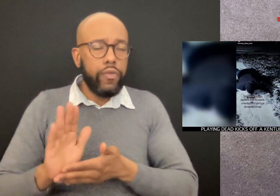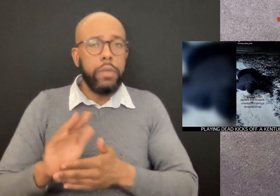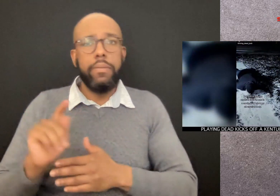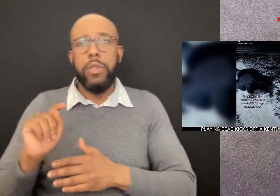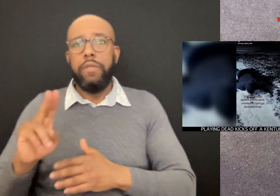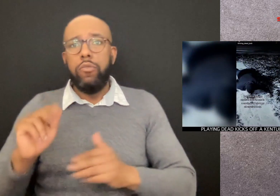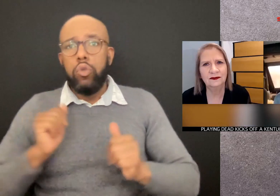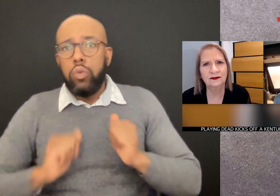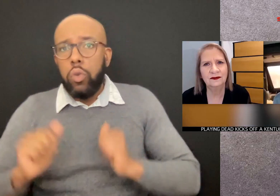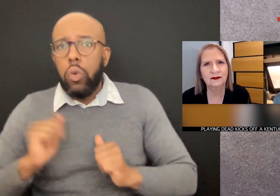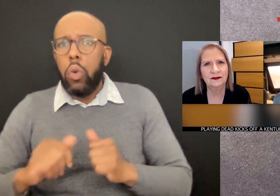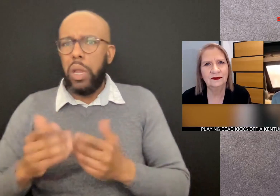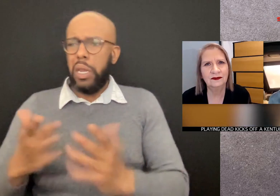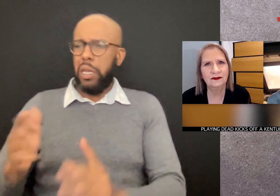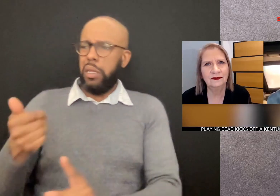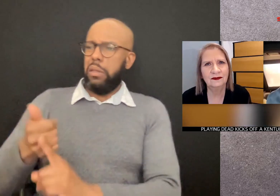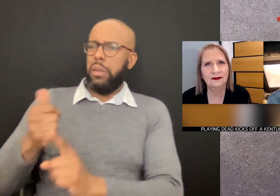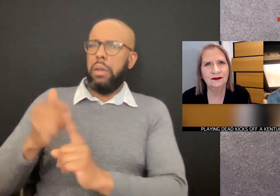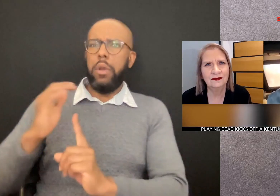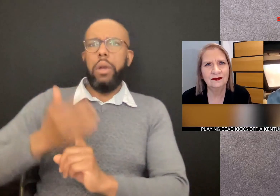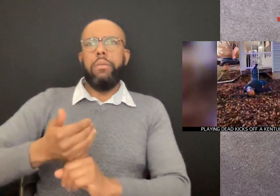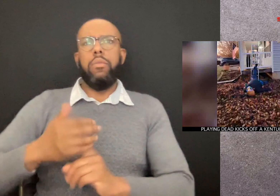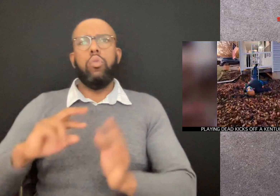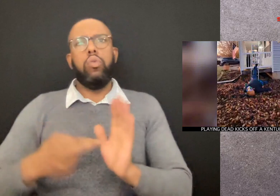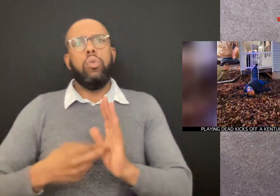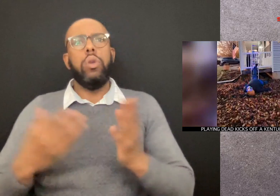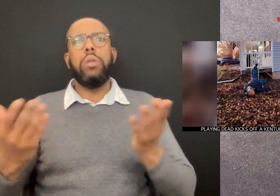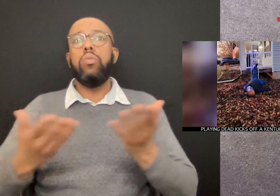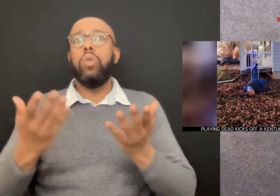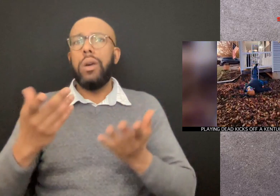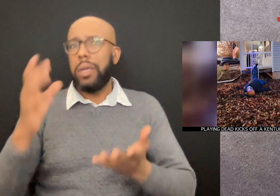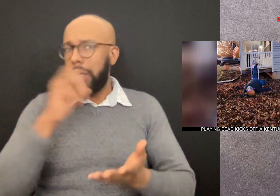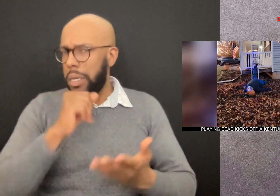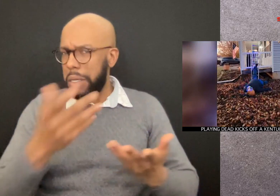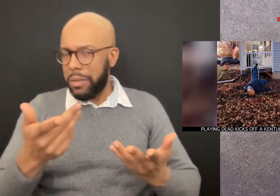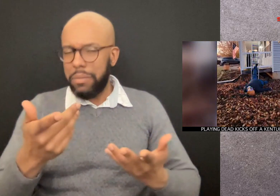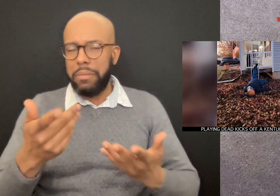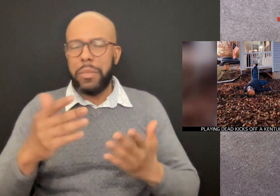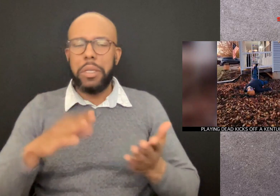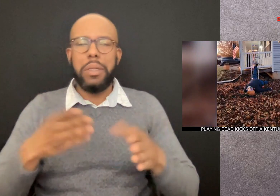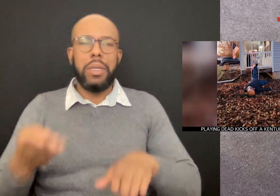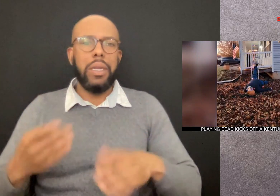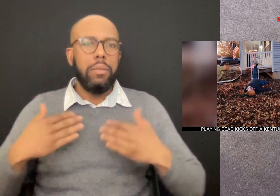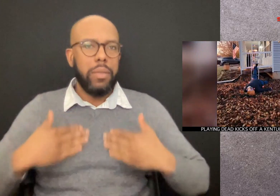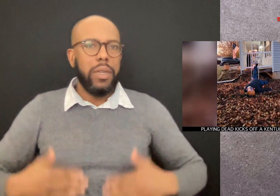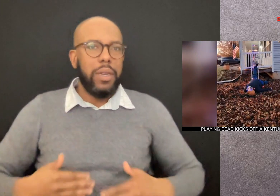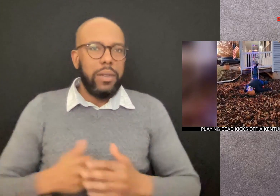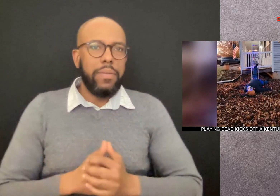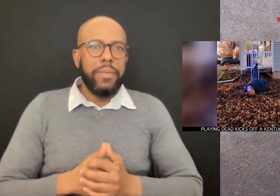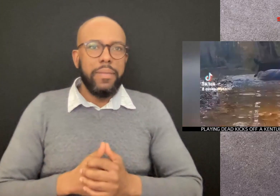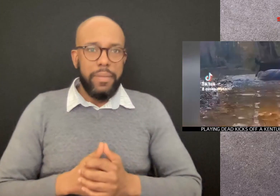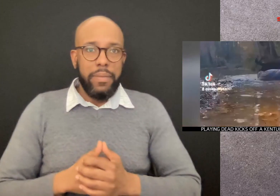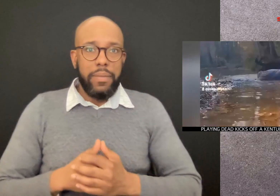He was trying to convince a movie or TV show to let him play the role you guessed it. a corpse